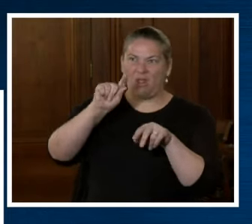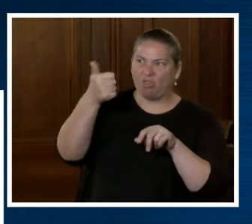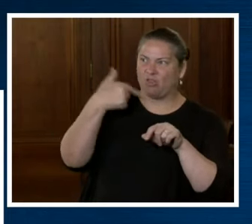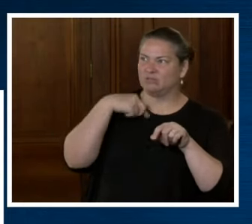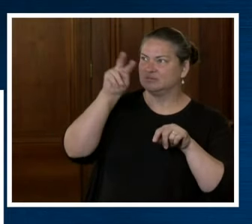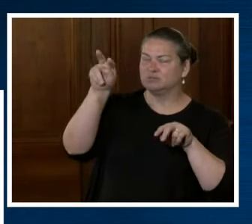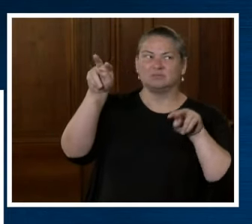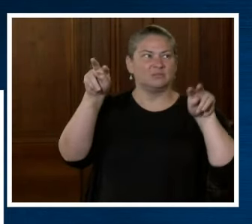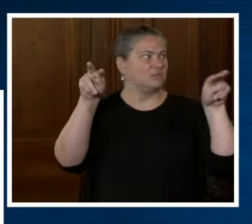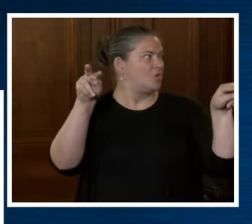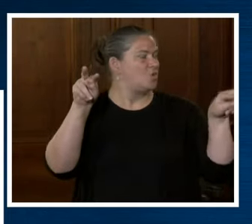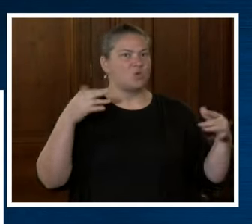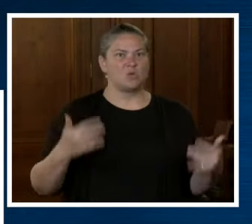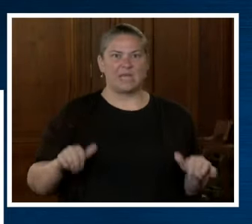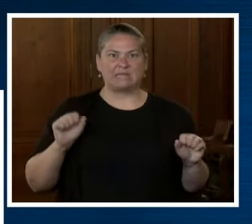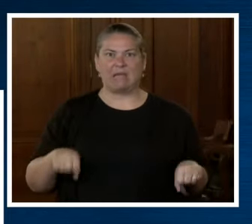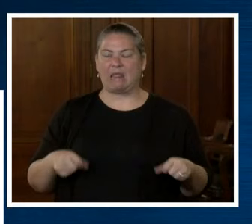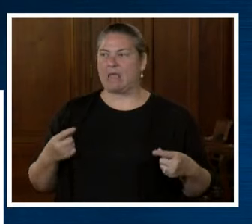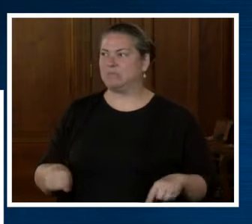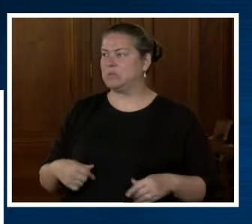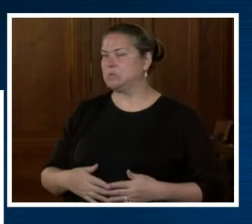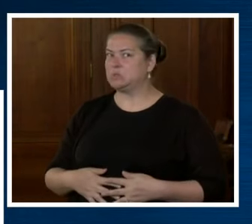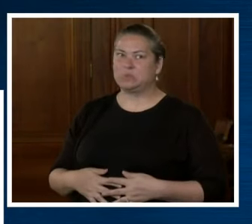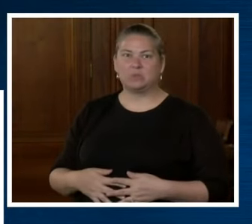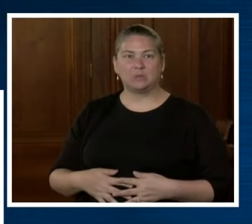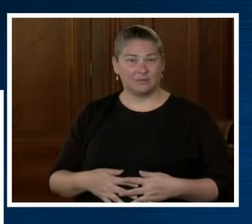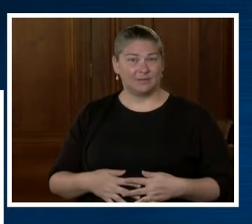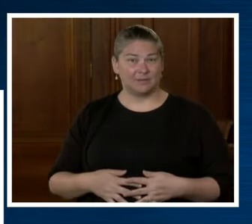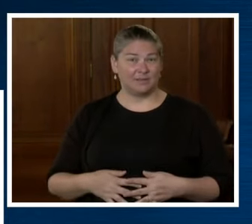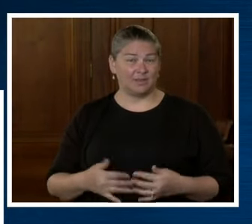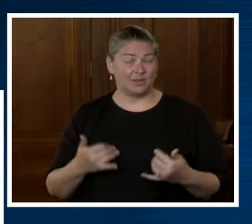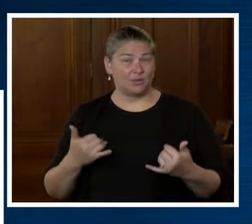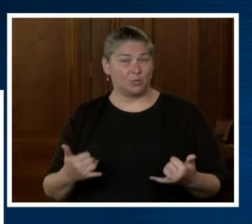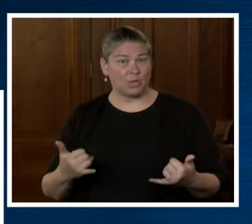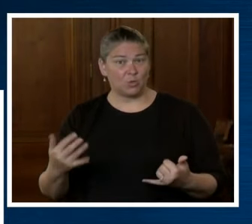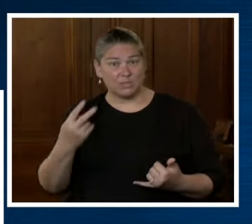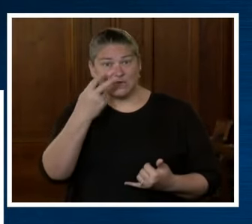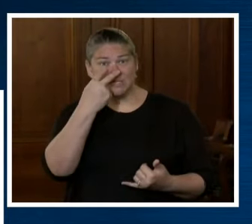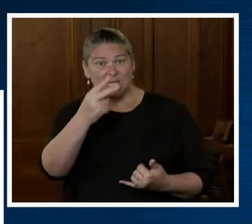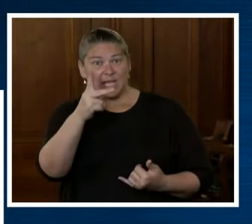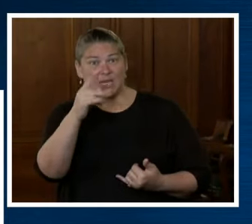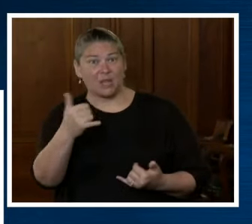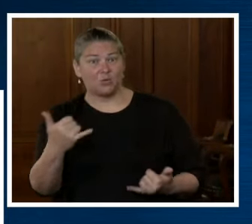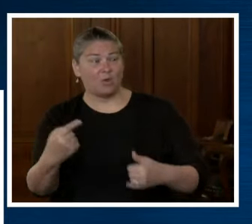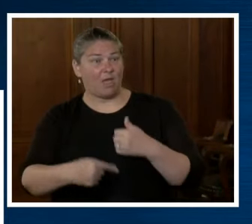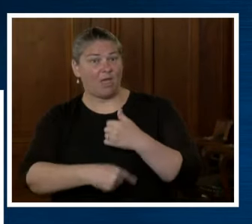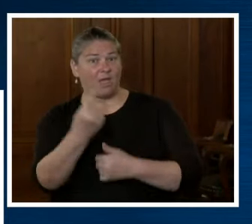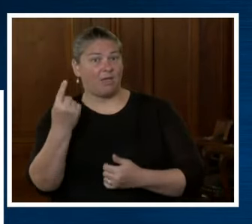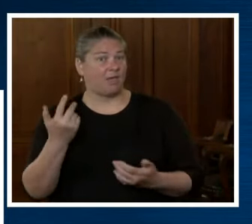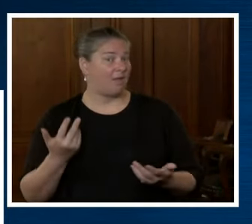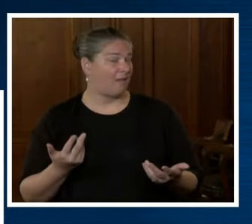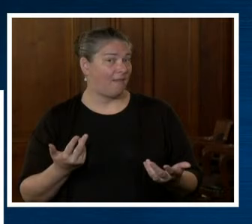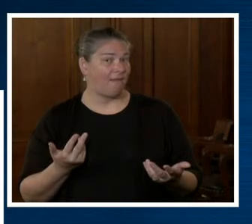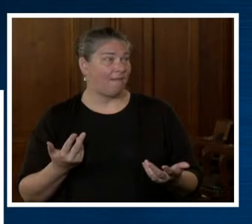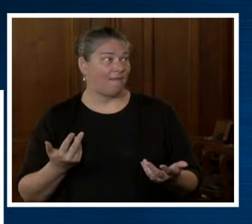WITH TIME, THEY'LL SAY THERE WERE GOOD DECISIONS OR THERE ARE DECISIONS WE COULD HAVE MADE BETTER.